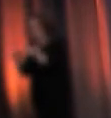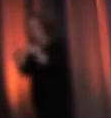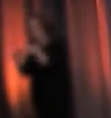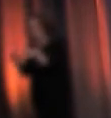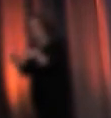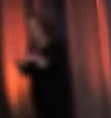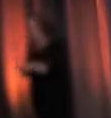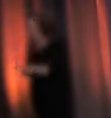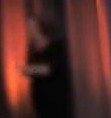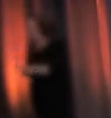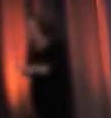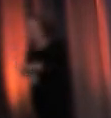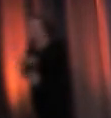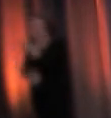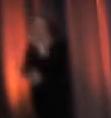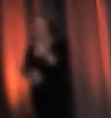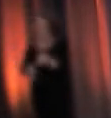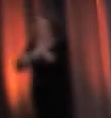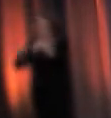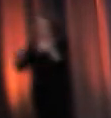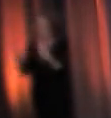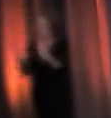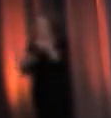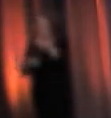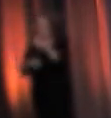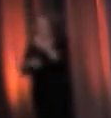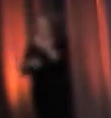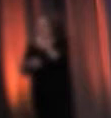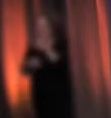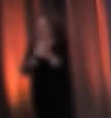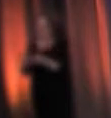A new sensitivity to thinking about embodiment to post